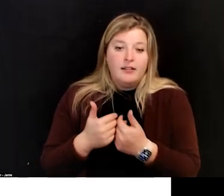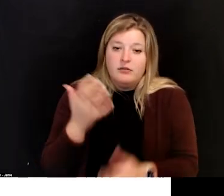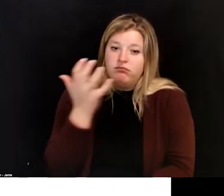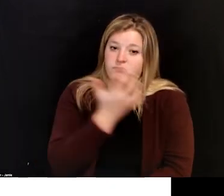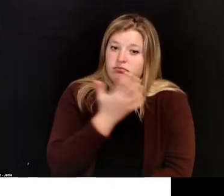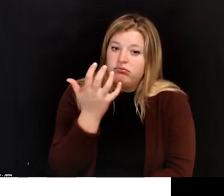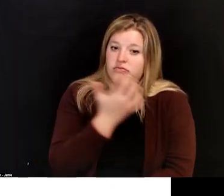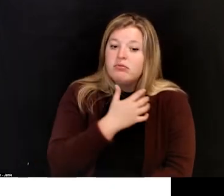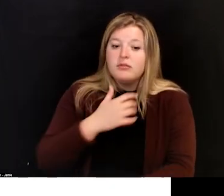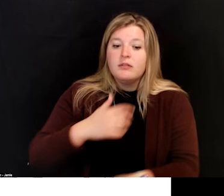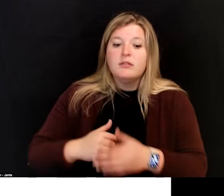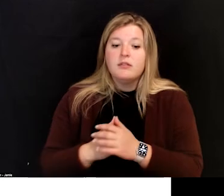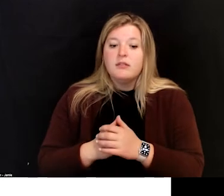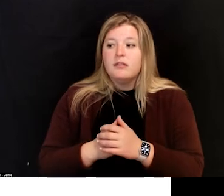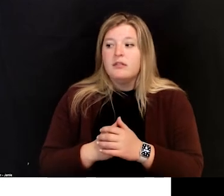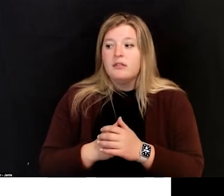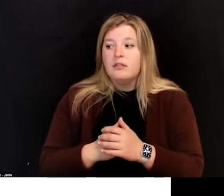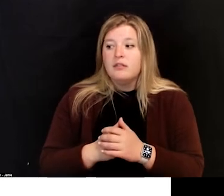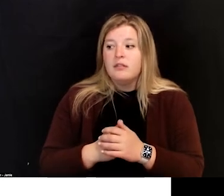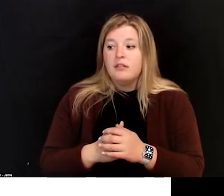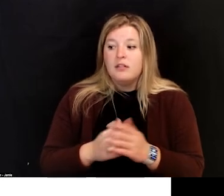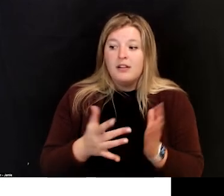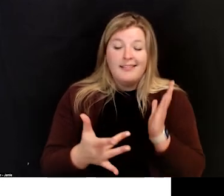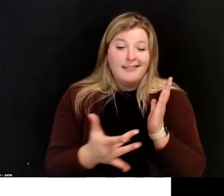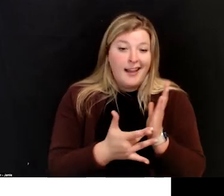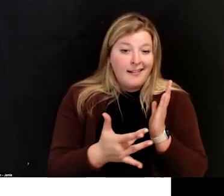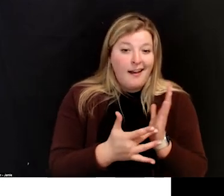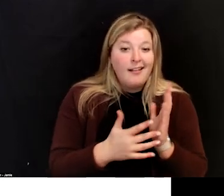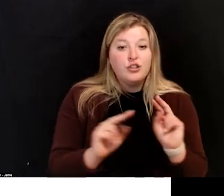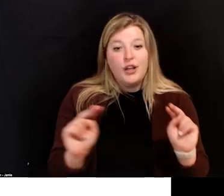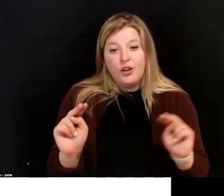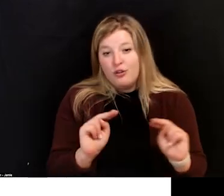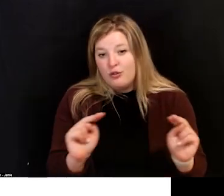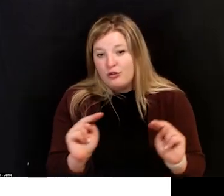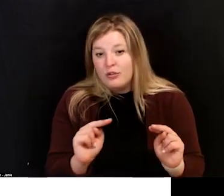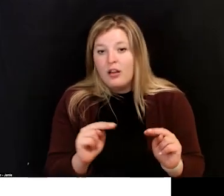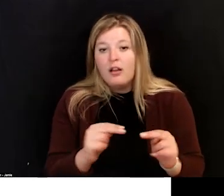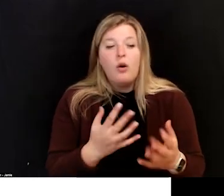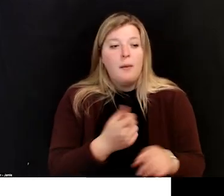Among other things, we've got the technology neutral, we want to make sure it encourages adoption,